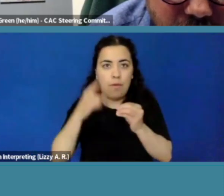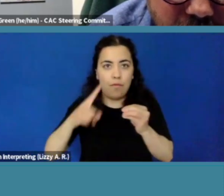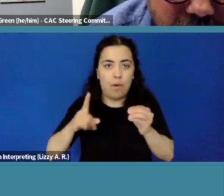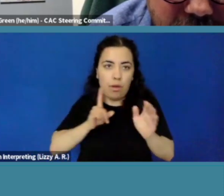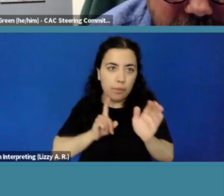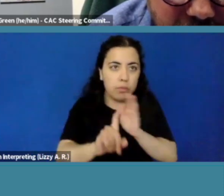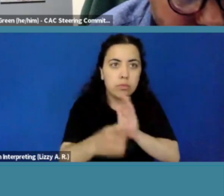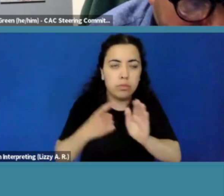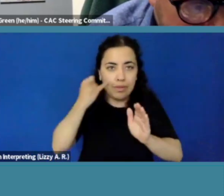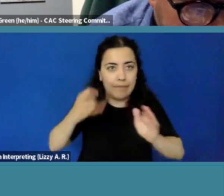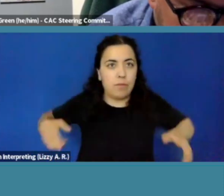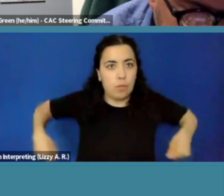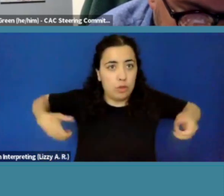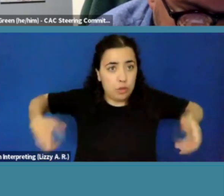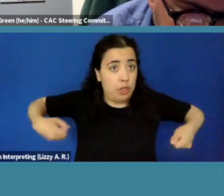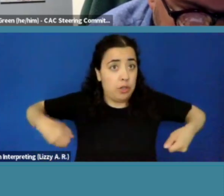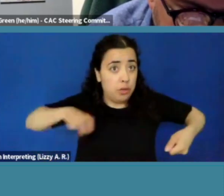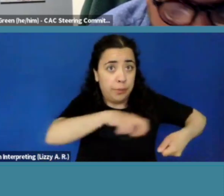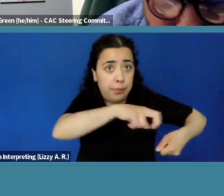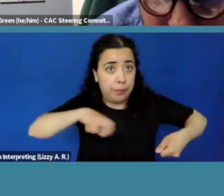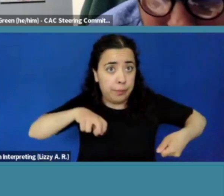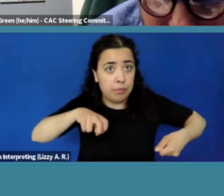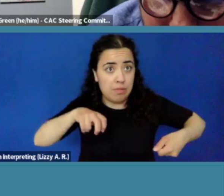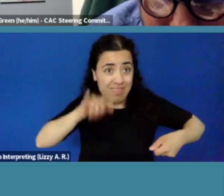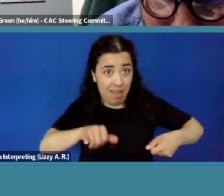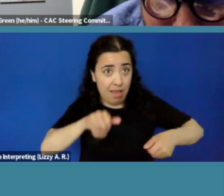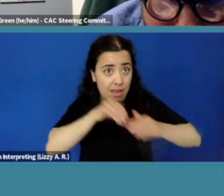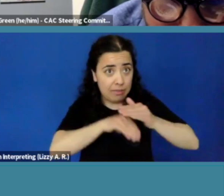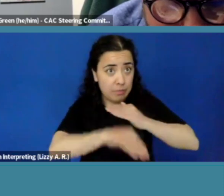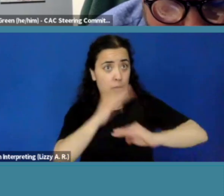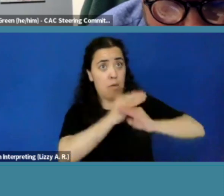or the things like that, where that is limited.